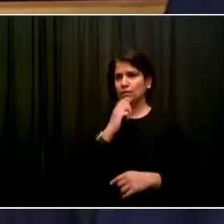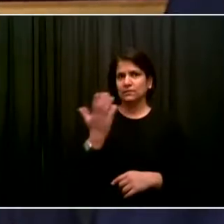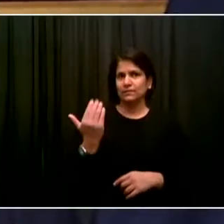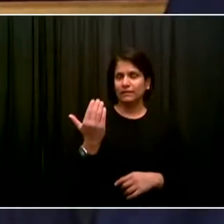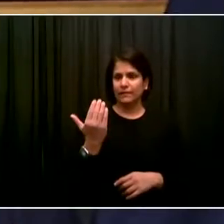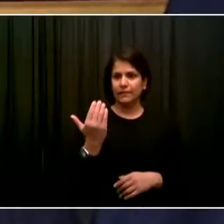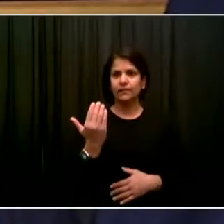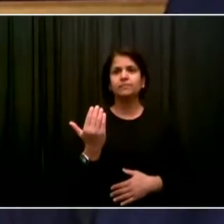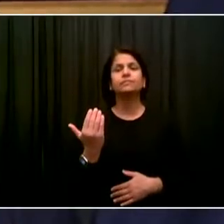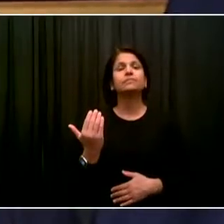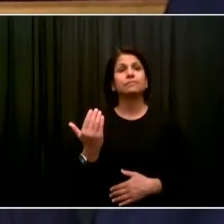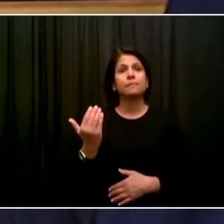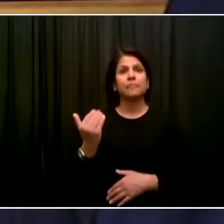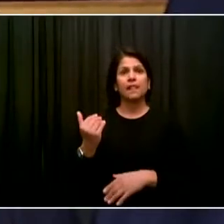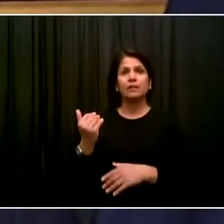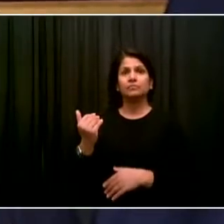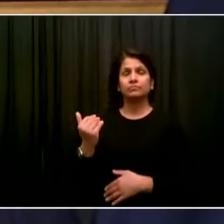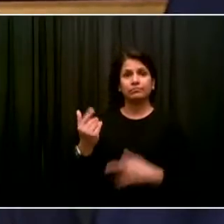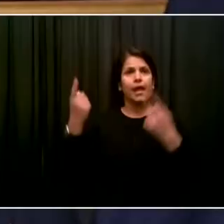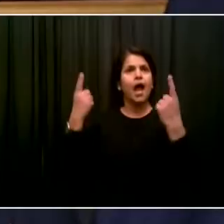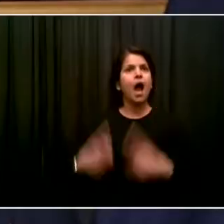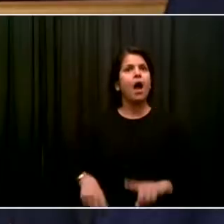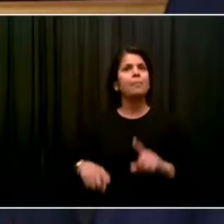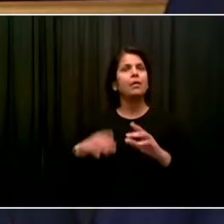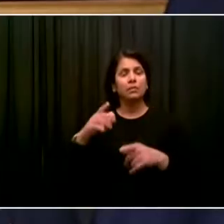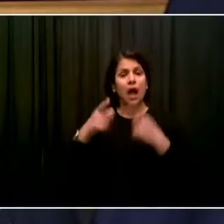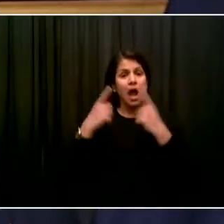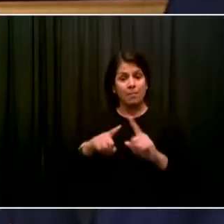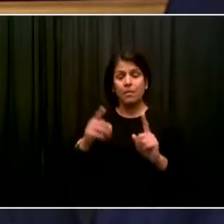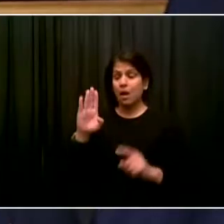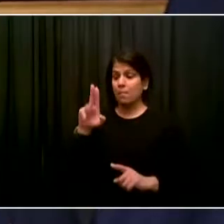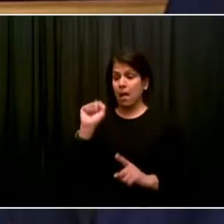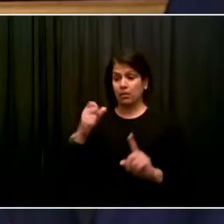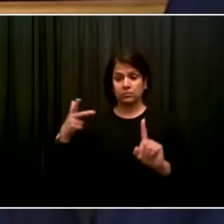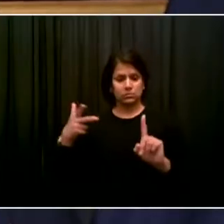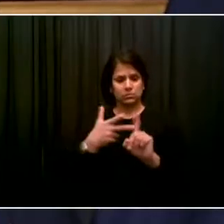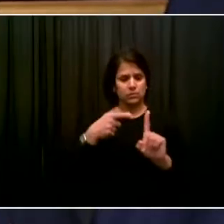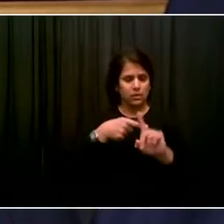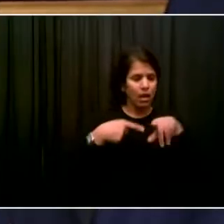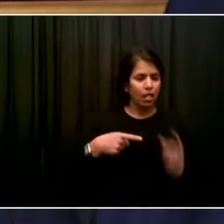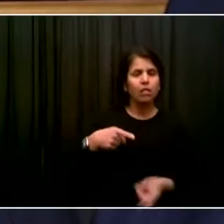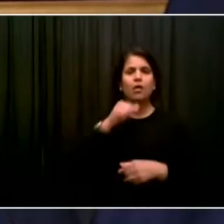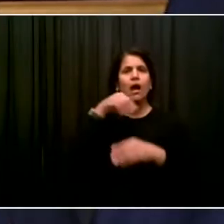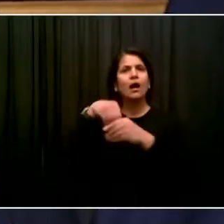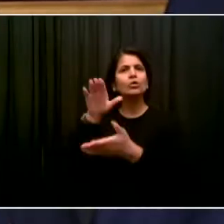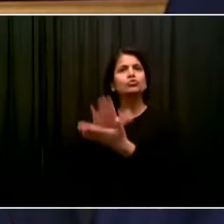CHILDREN AND GETTING THEM BACK INTO SCHOOL. WE HAD A YOUNG 15-YEAR-OLD GIRL